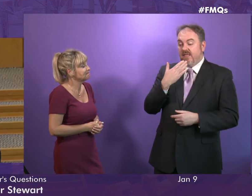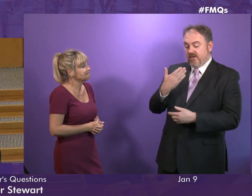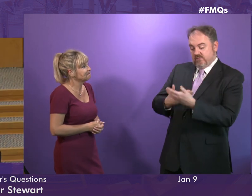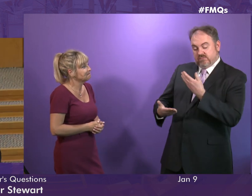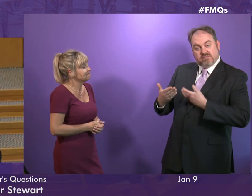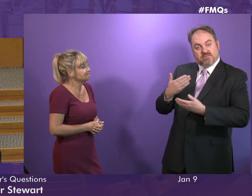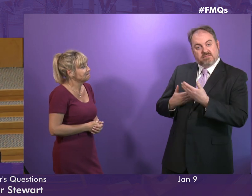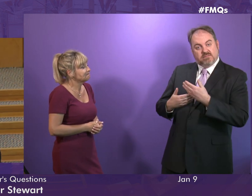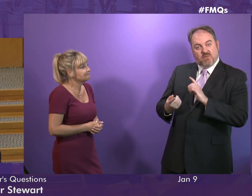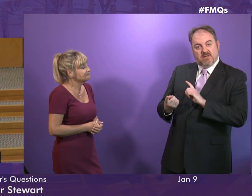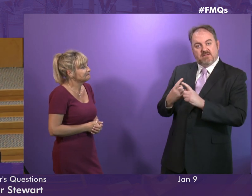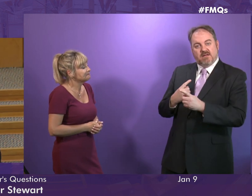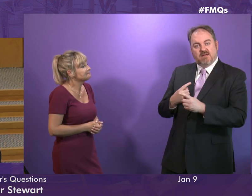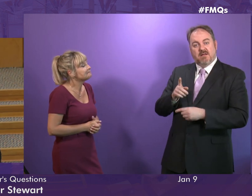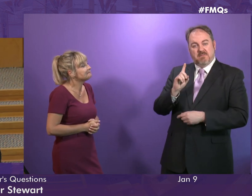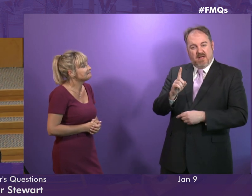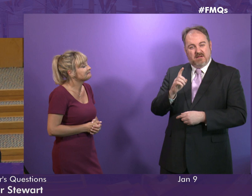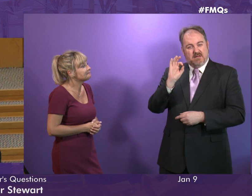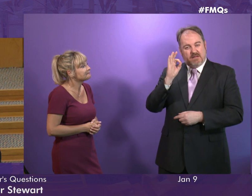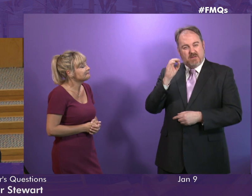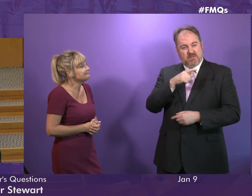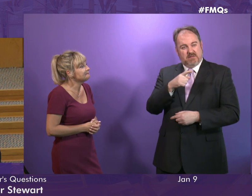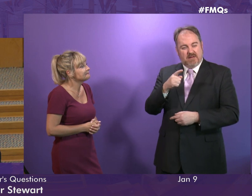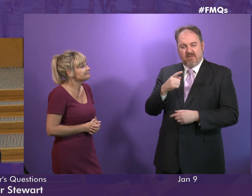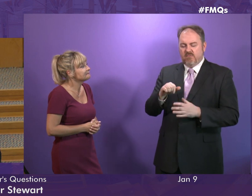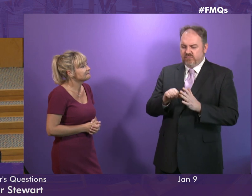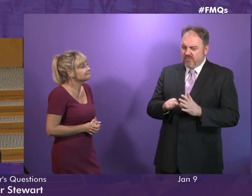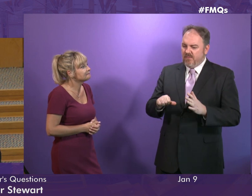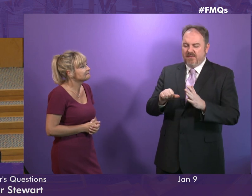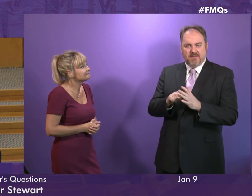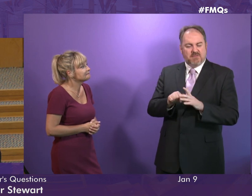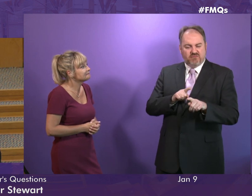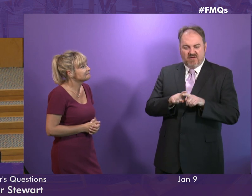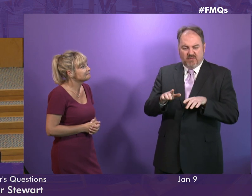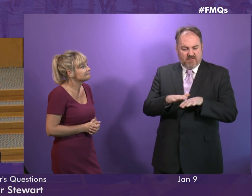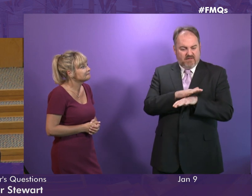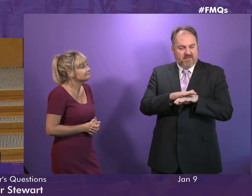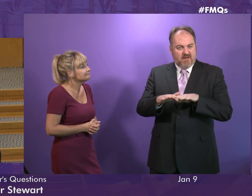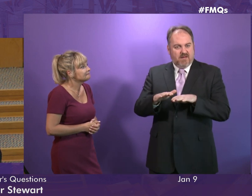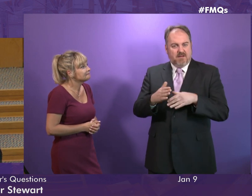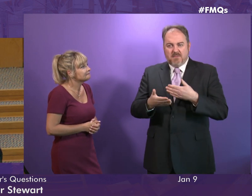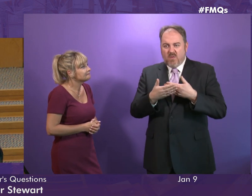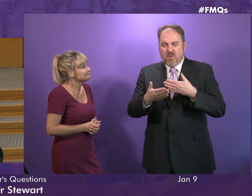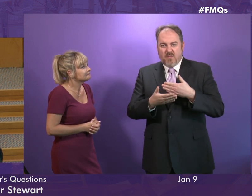“councils face the increasing challenge of meeting changing and growing demands on